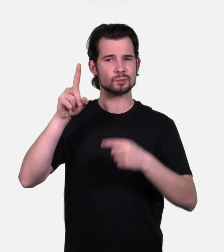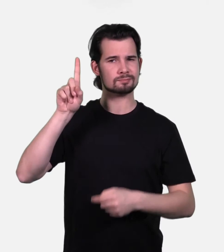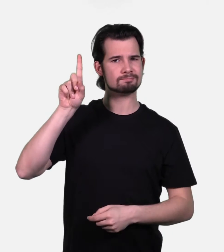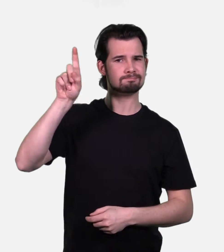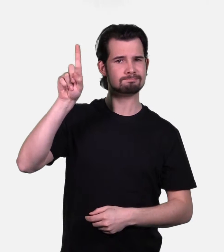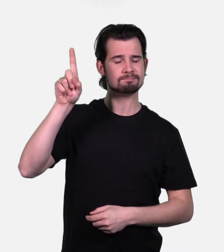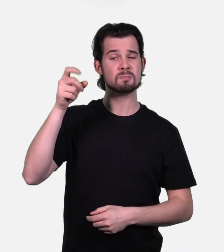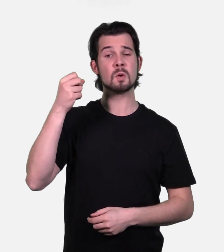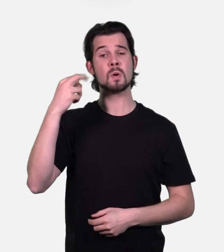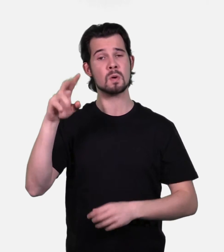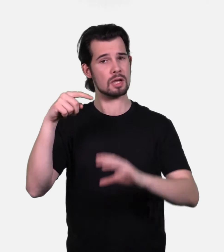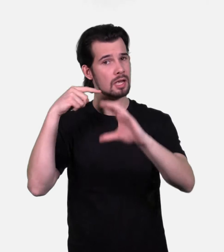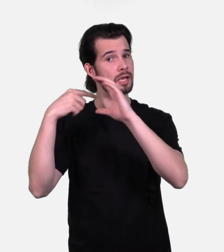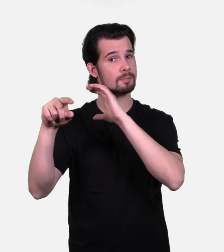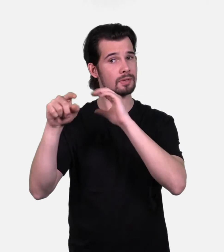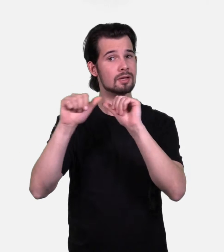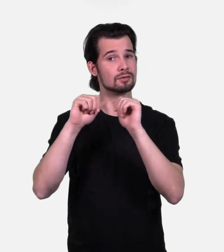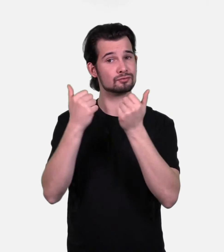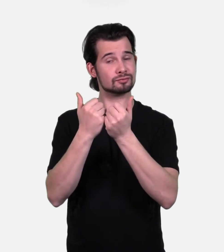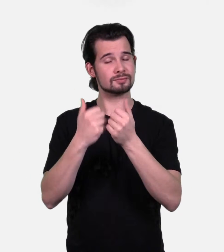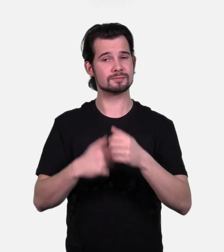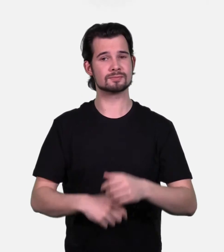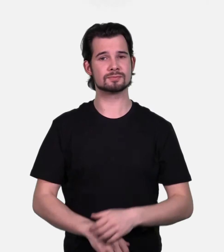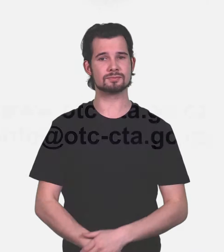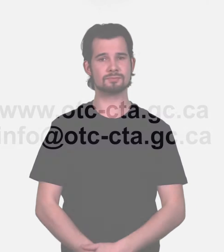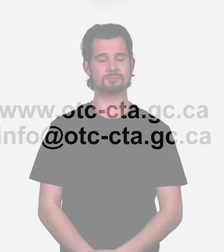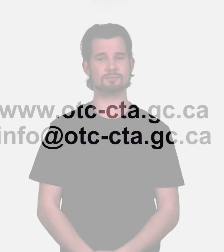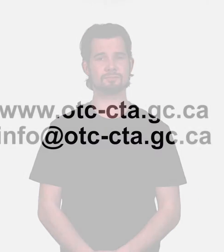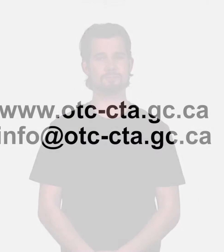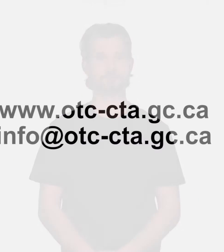under the Complaints and Disputes tab, or by submitting an email to